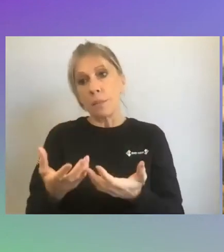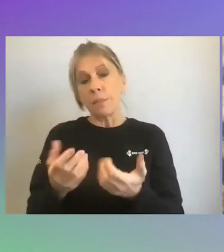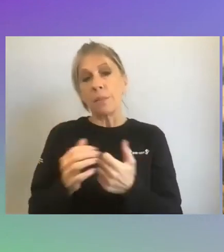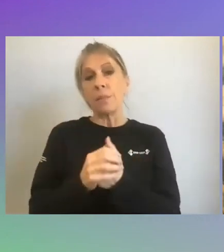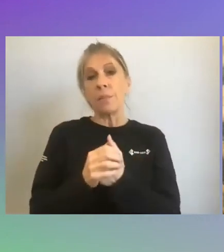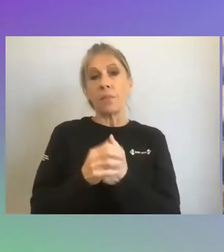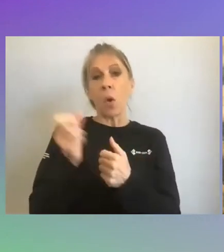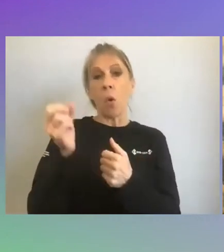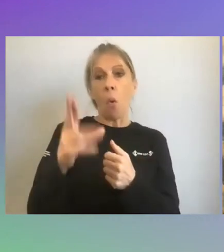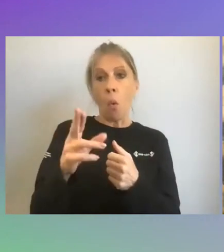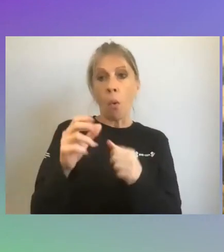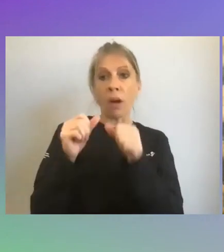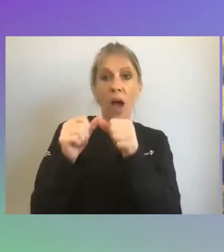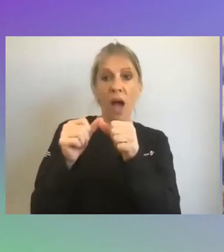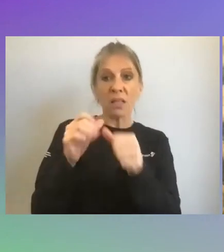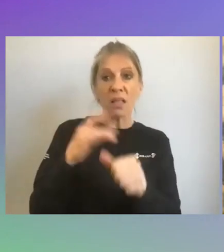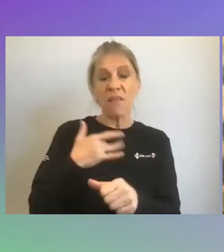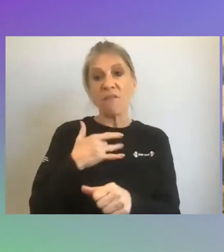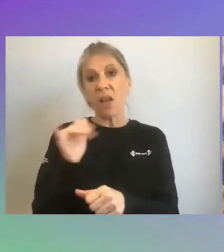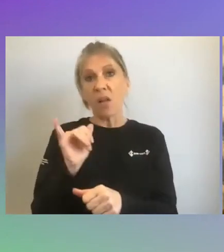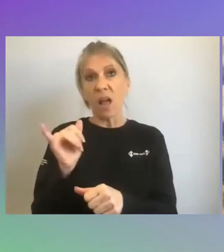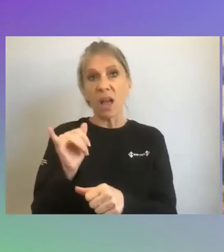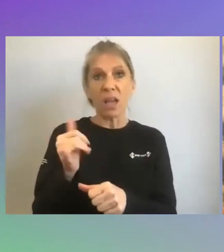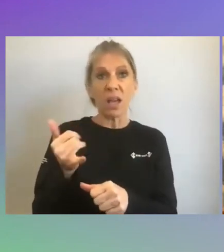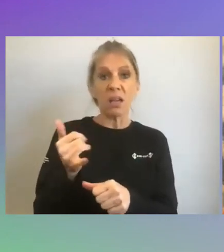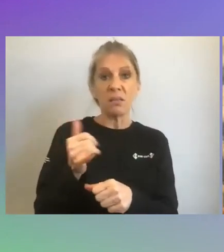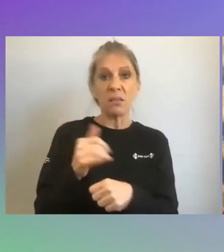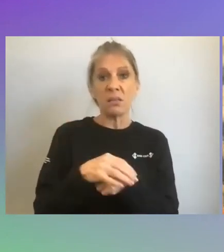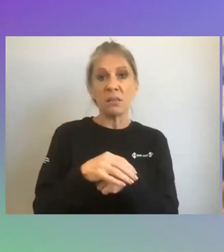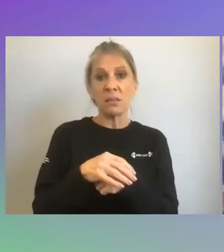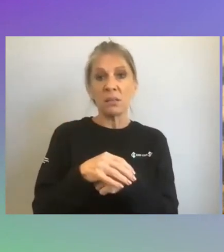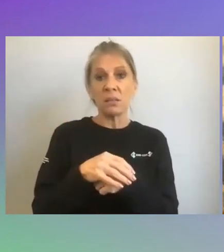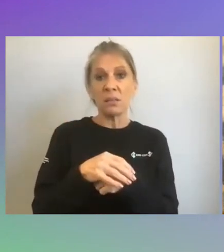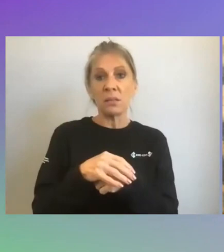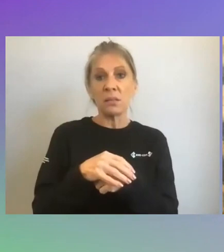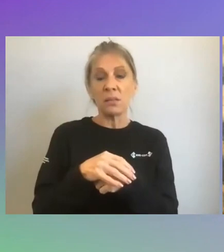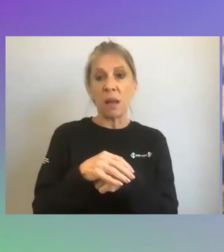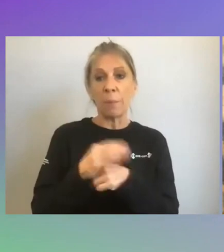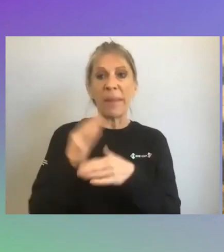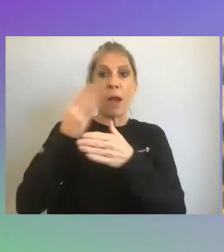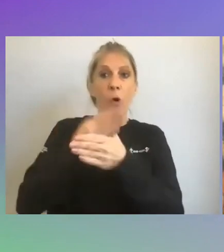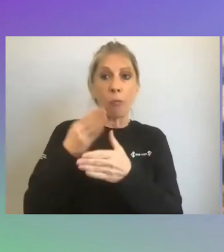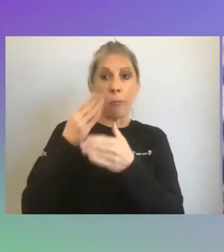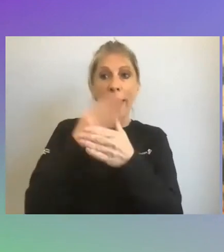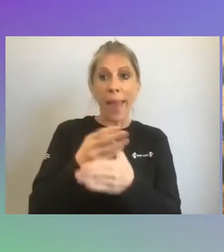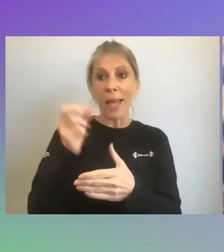constantly feel like I'm being harassed or I have